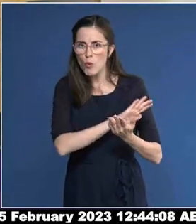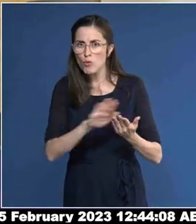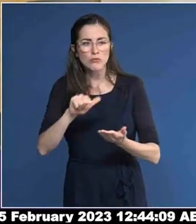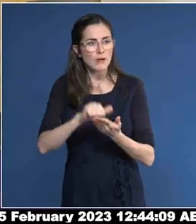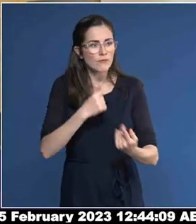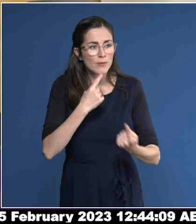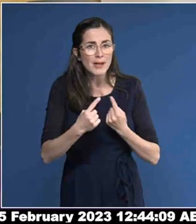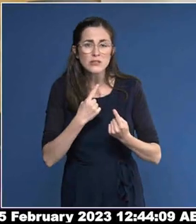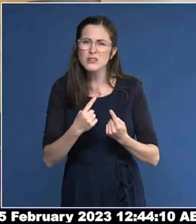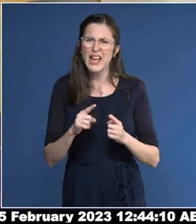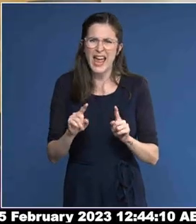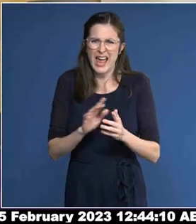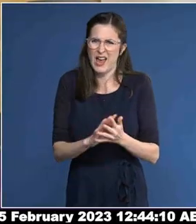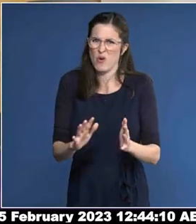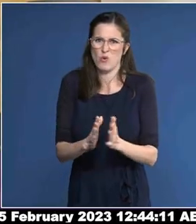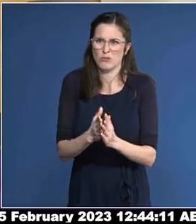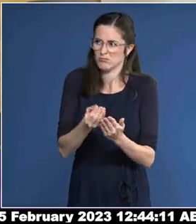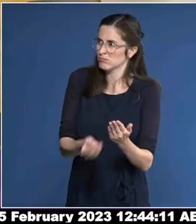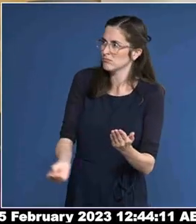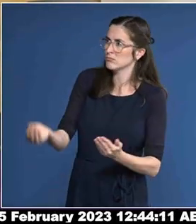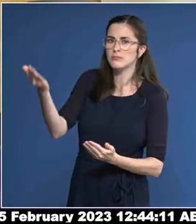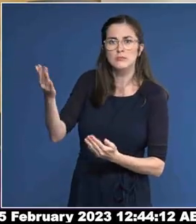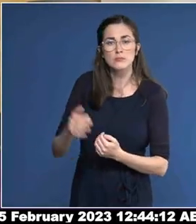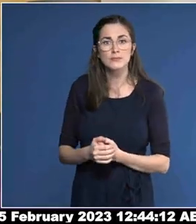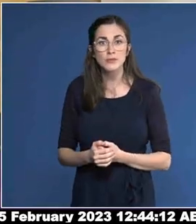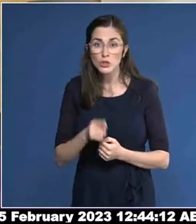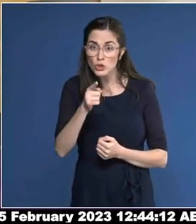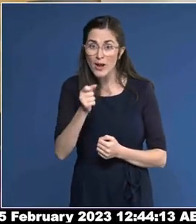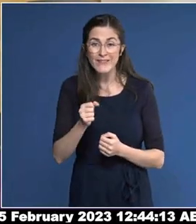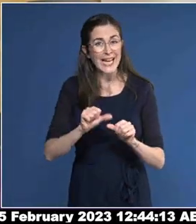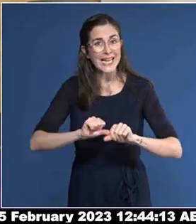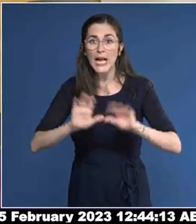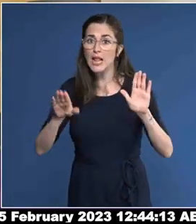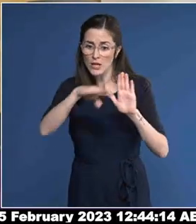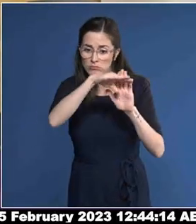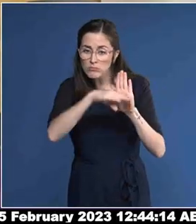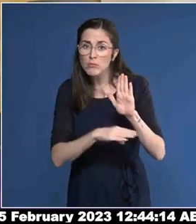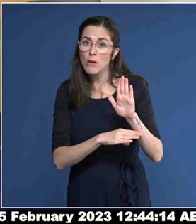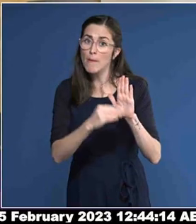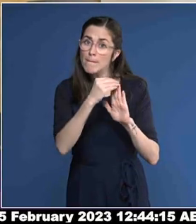Do you have any particular policies or is it a matter of practice as to what goes to the